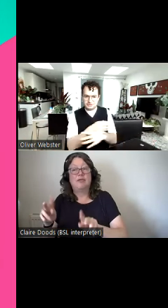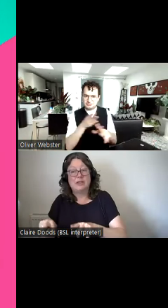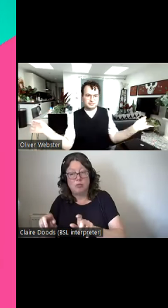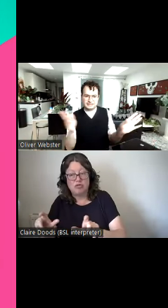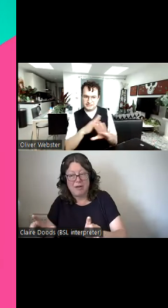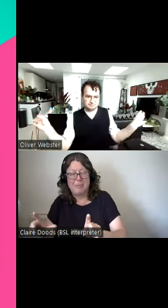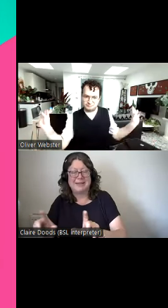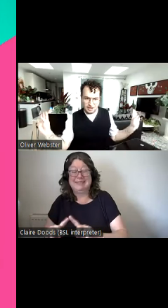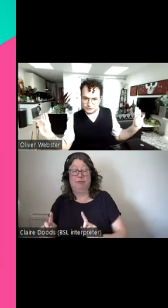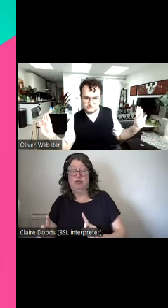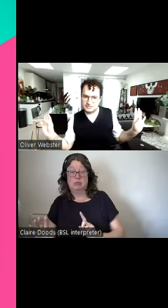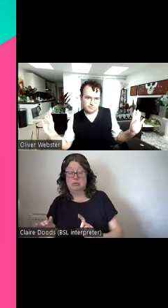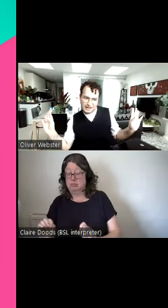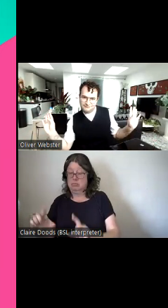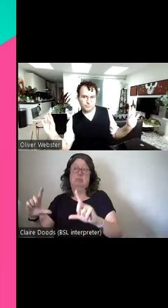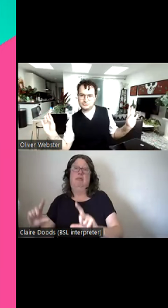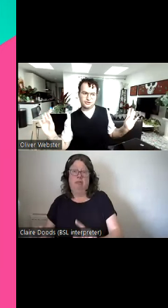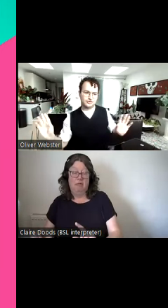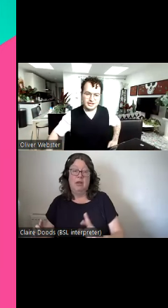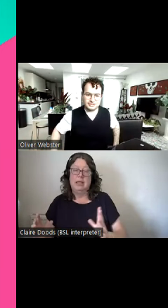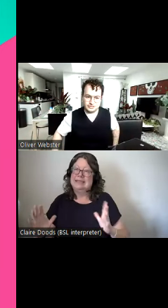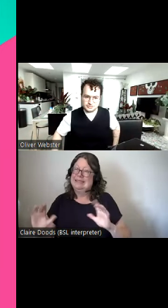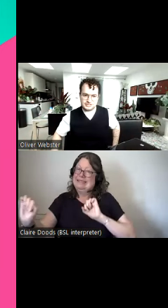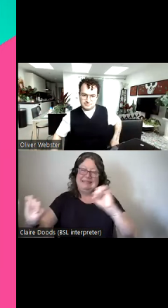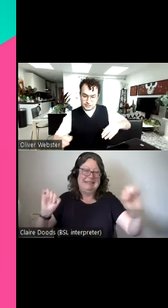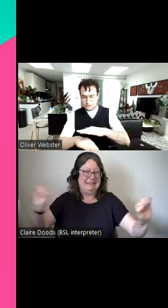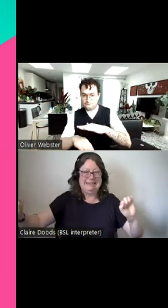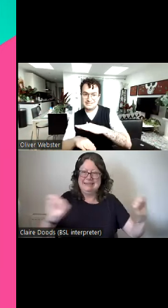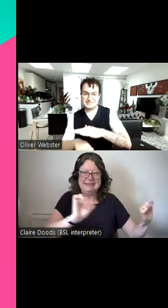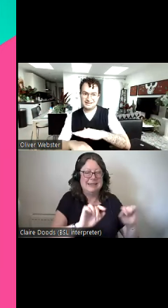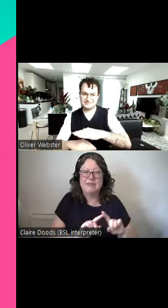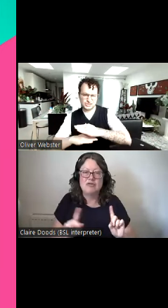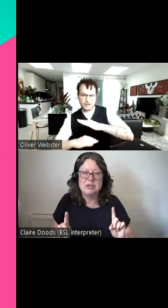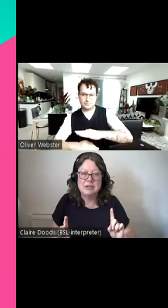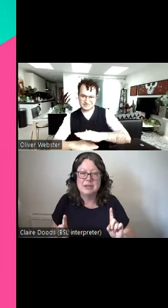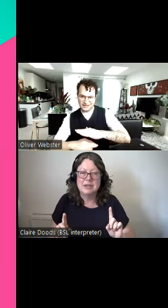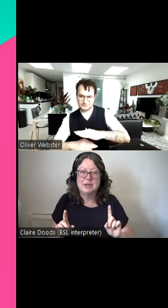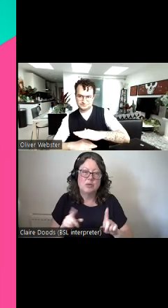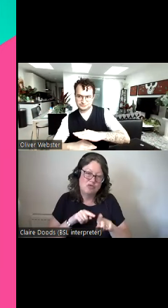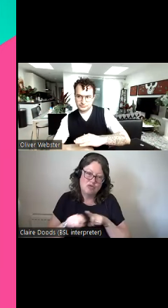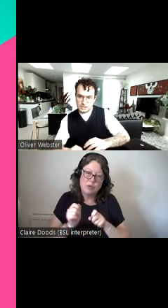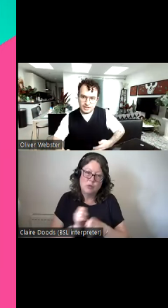It's completely up to the different platforms. You just need to make sure it fits that 20%.